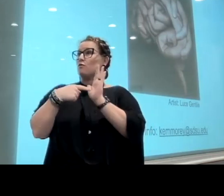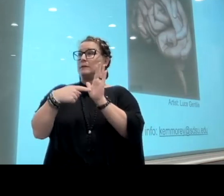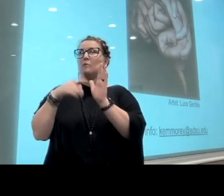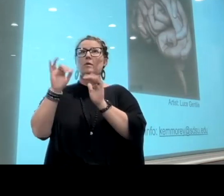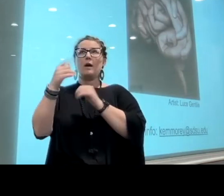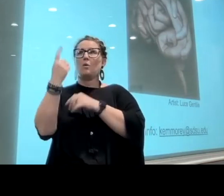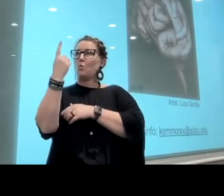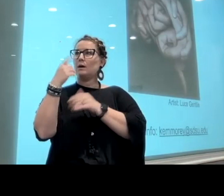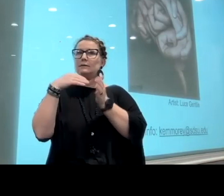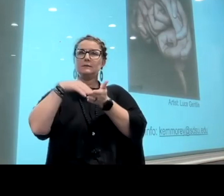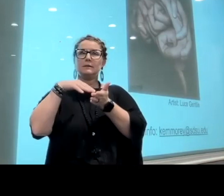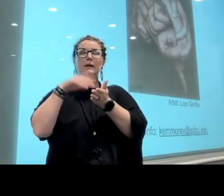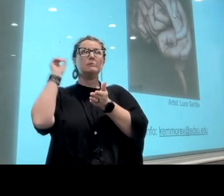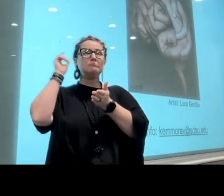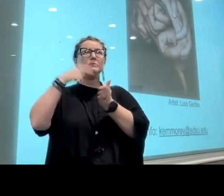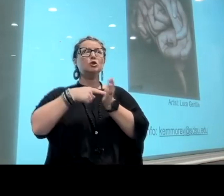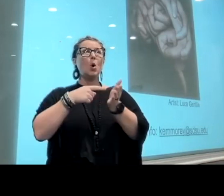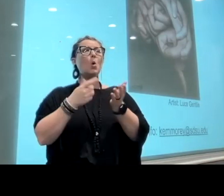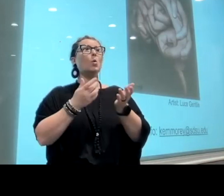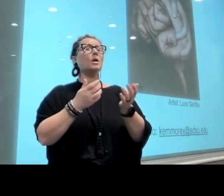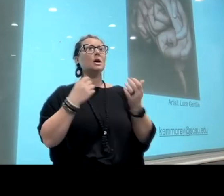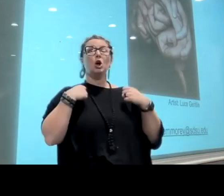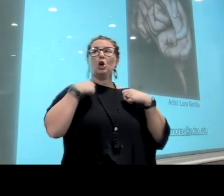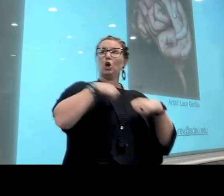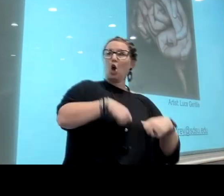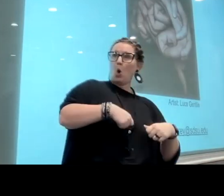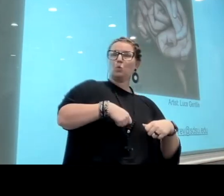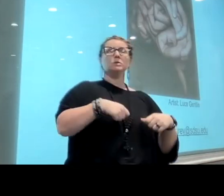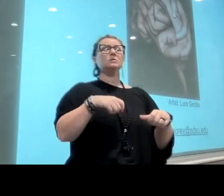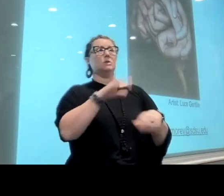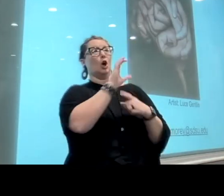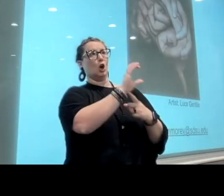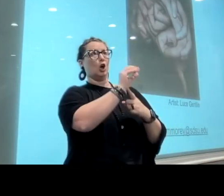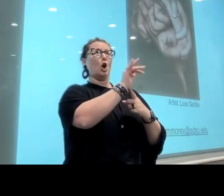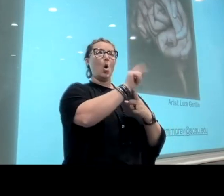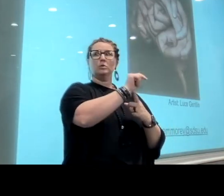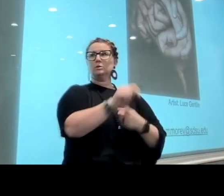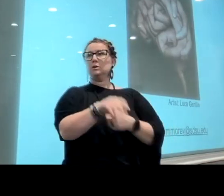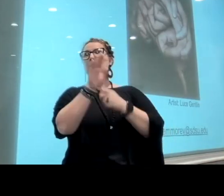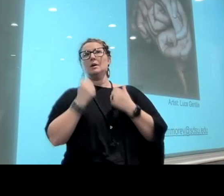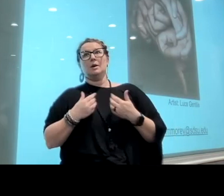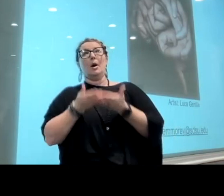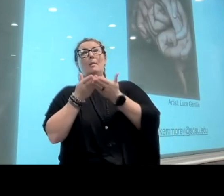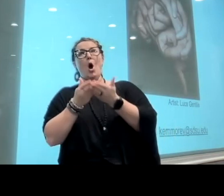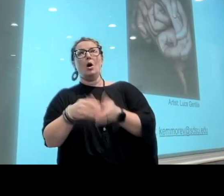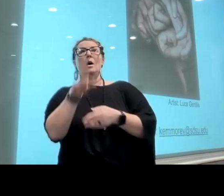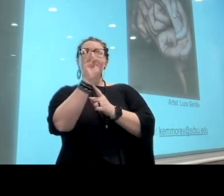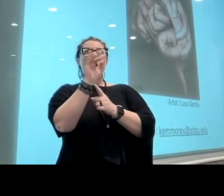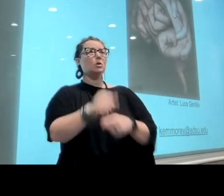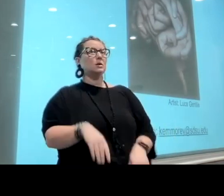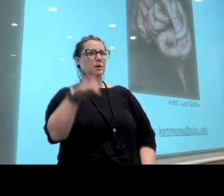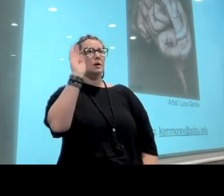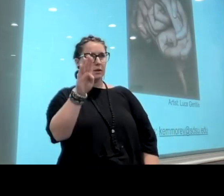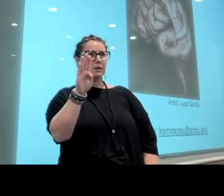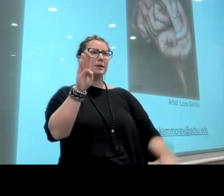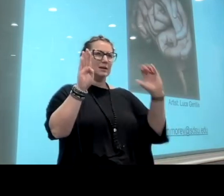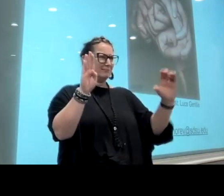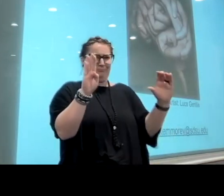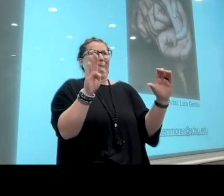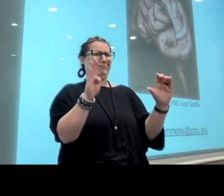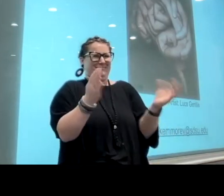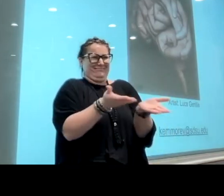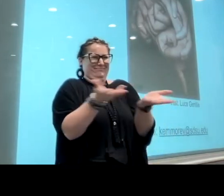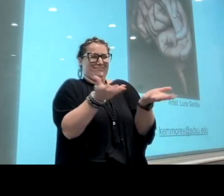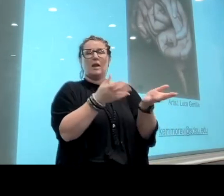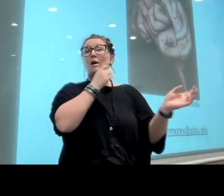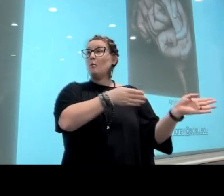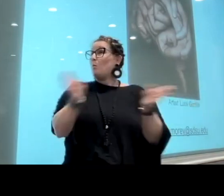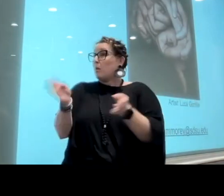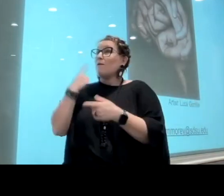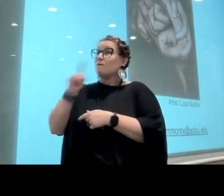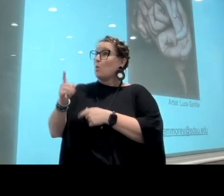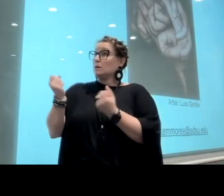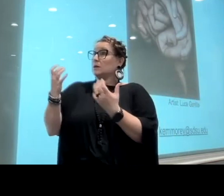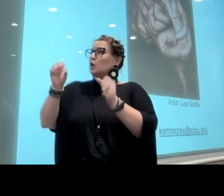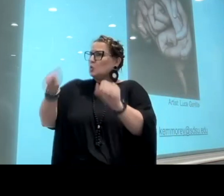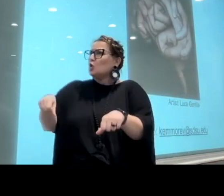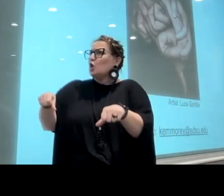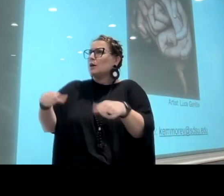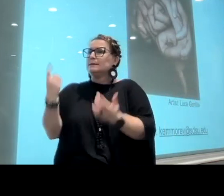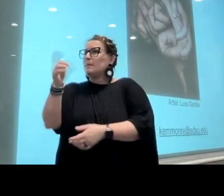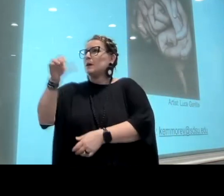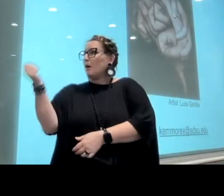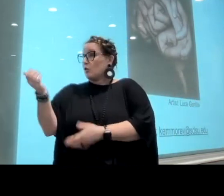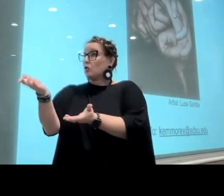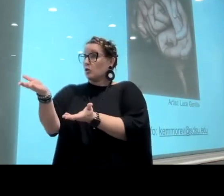c. And the head shapes are very different. So for signers i'm just wondering there could be something replicated that me using Asl, we are actually doing that right now. So my colleague, Stephen,